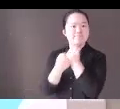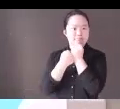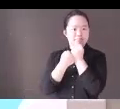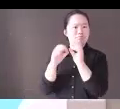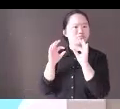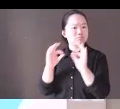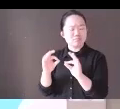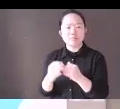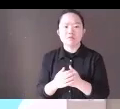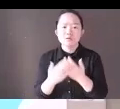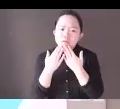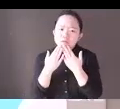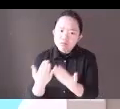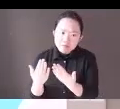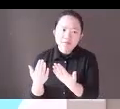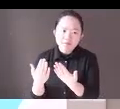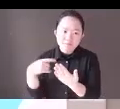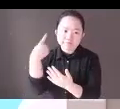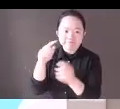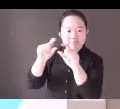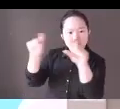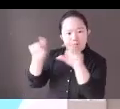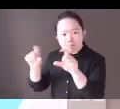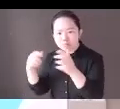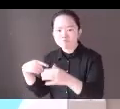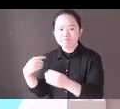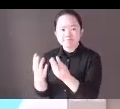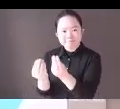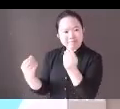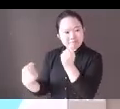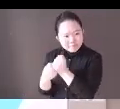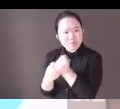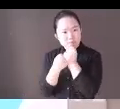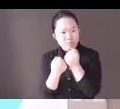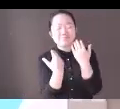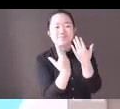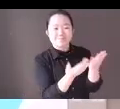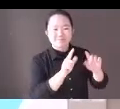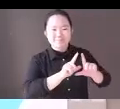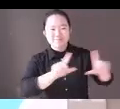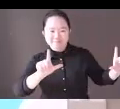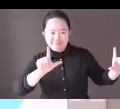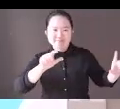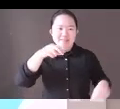for this so our silver sponsor nitor and the bronze sponsors goof for and vincit who has